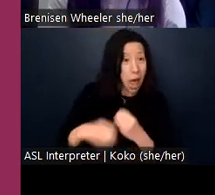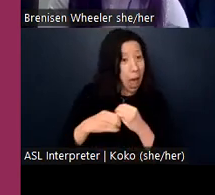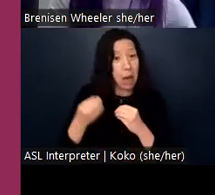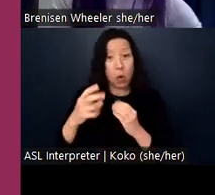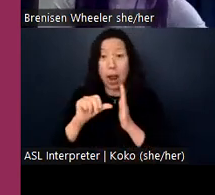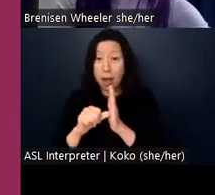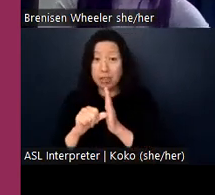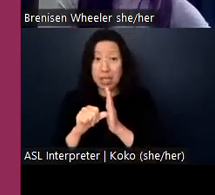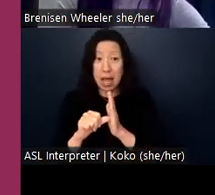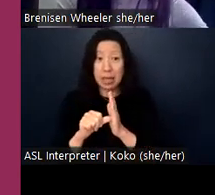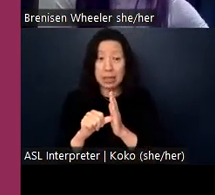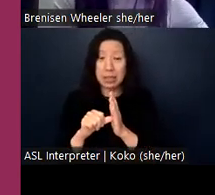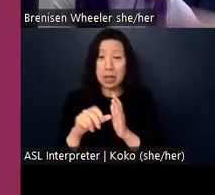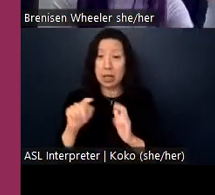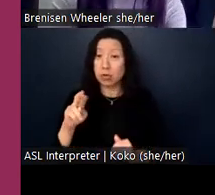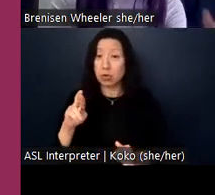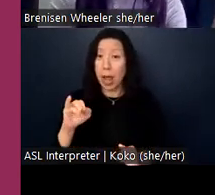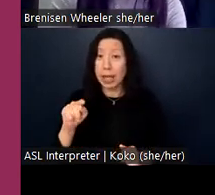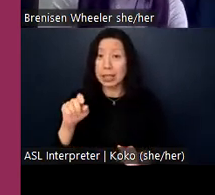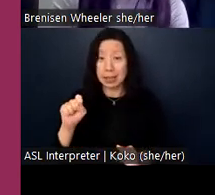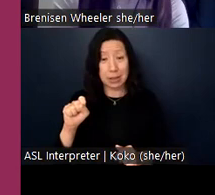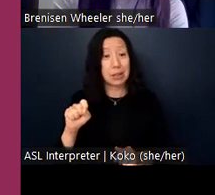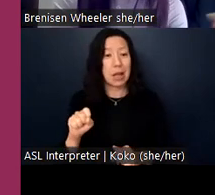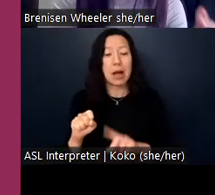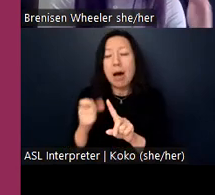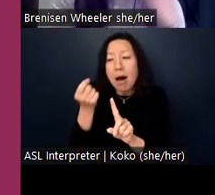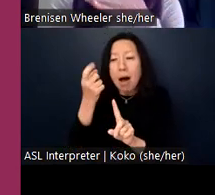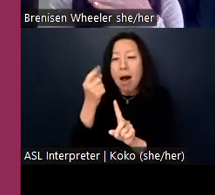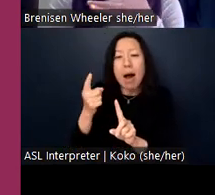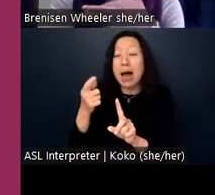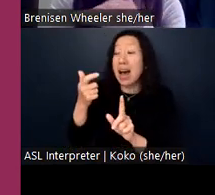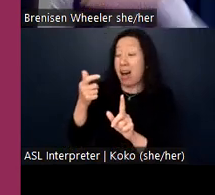12:56:06 And we also want to be clear that not every abasive person is going to exhibit